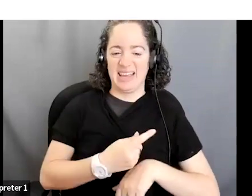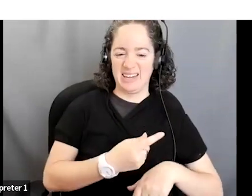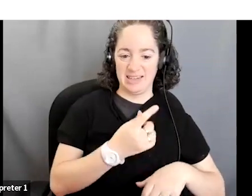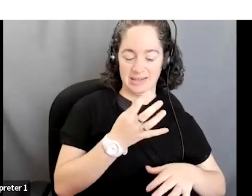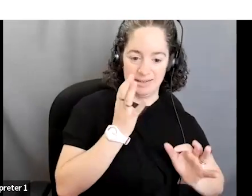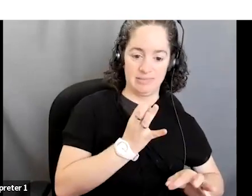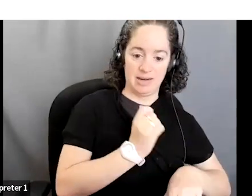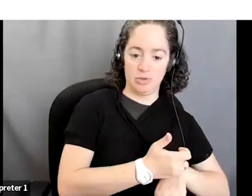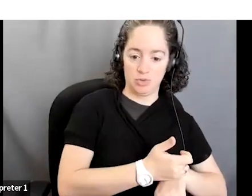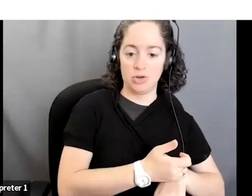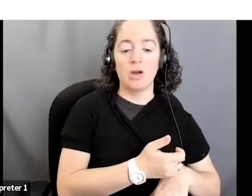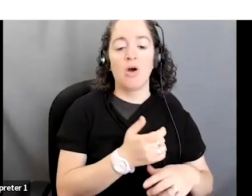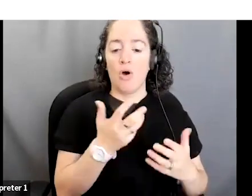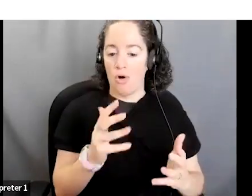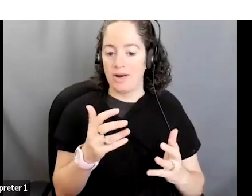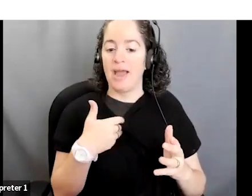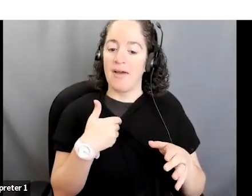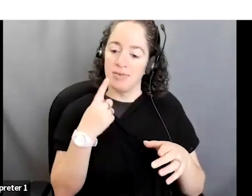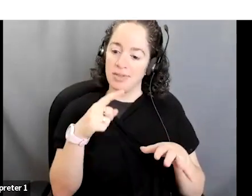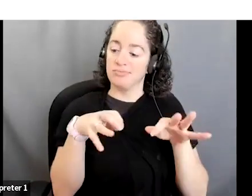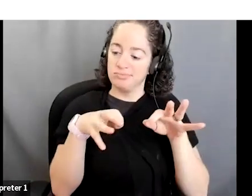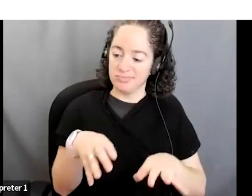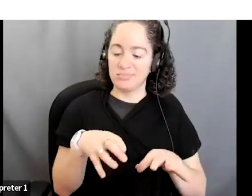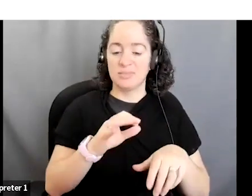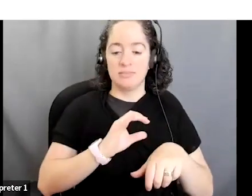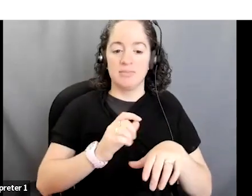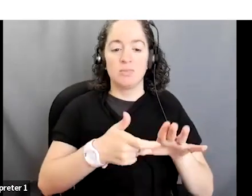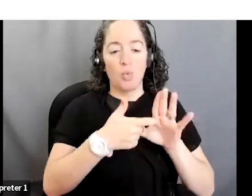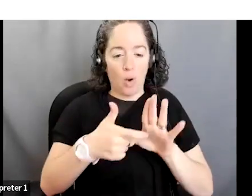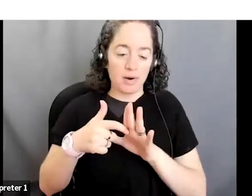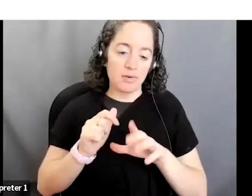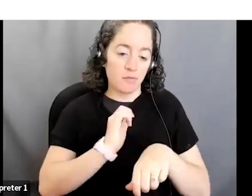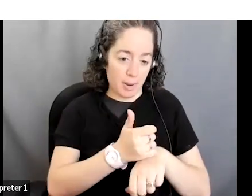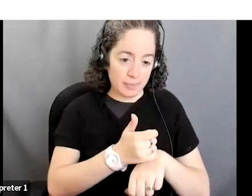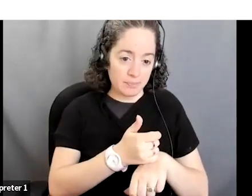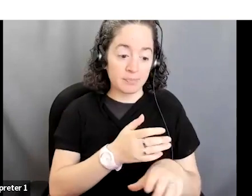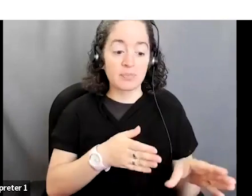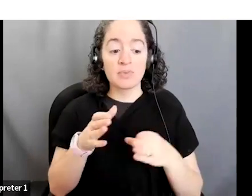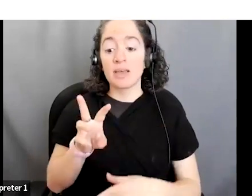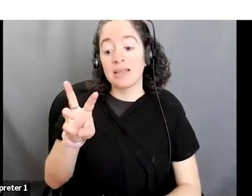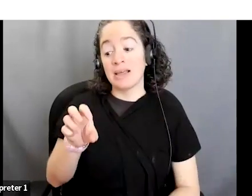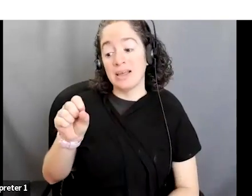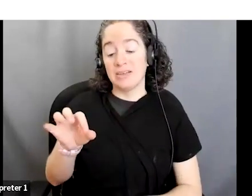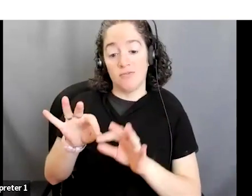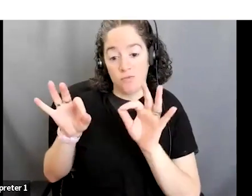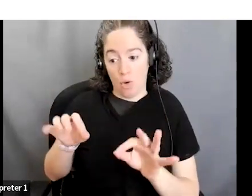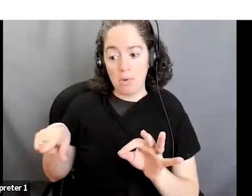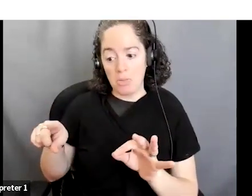by so that it read out the required formatting. WS Form had a good consent field.